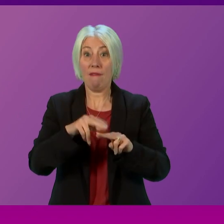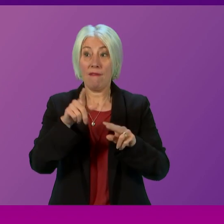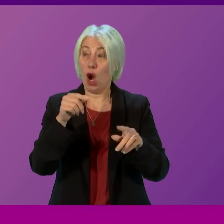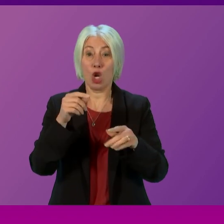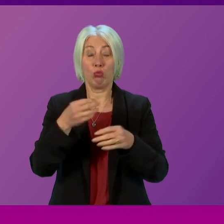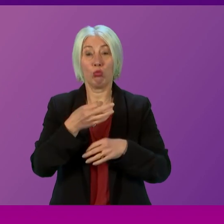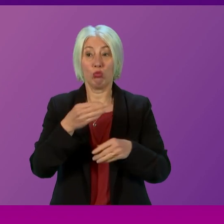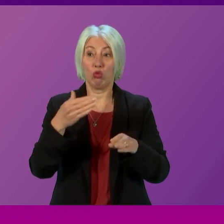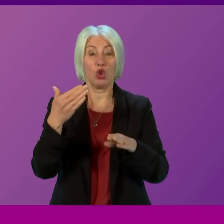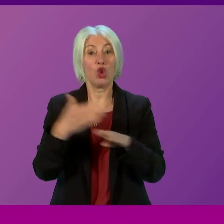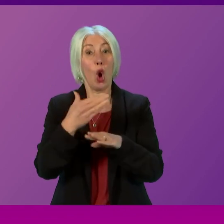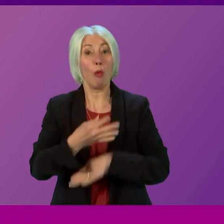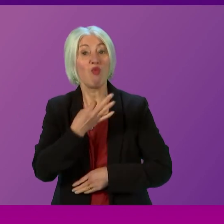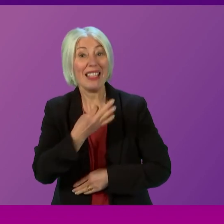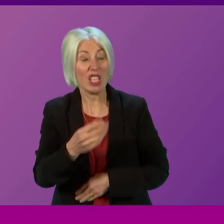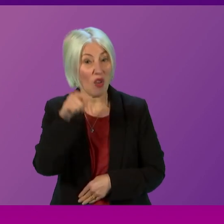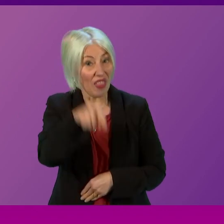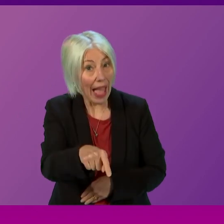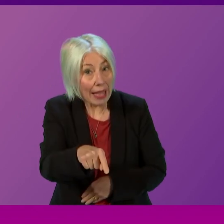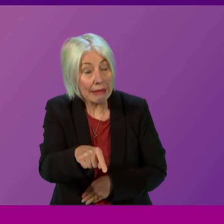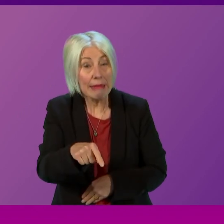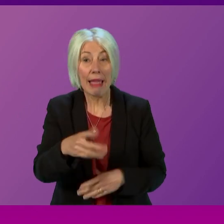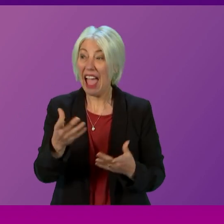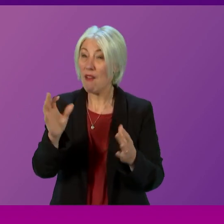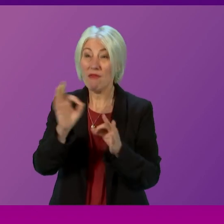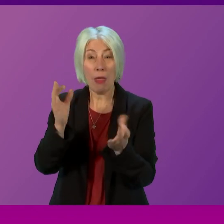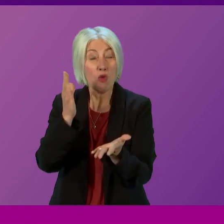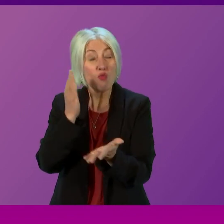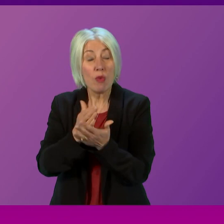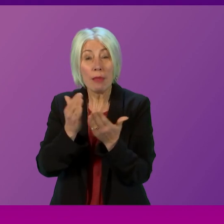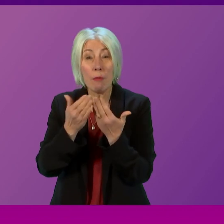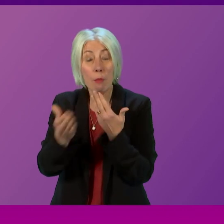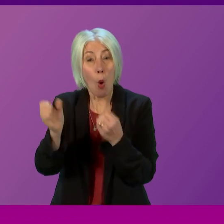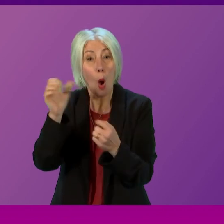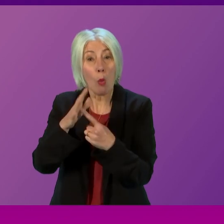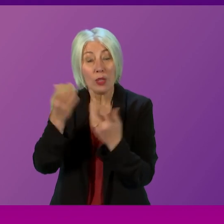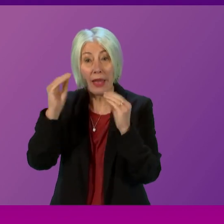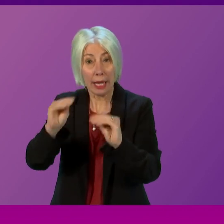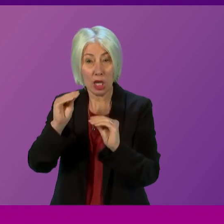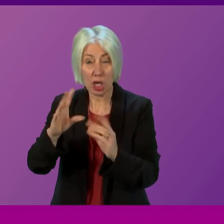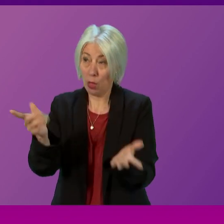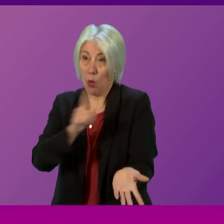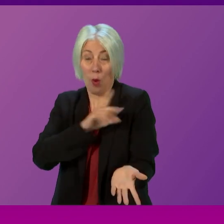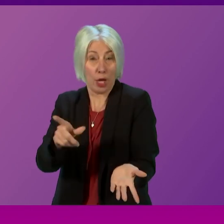there are fewer things that are more important than education—why does she not ditch the de